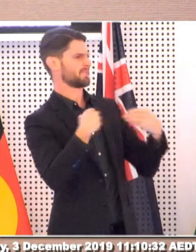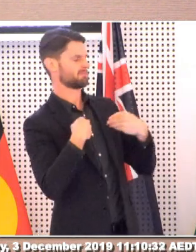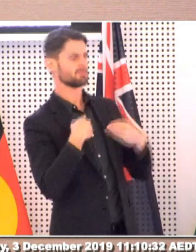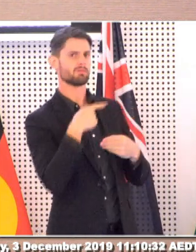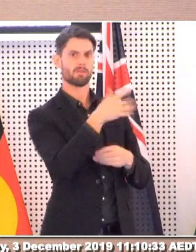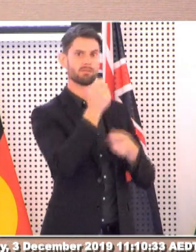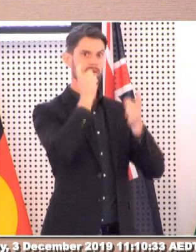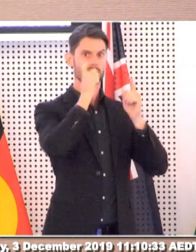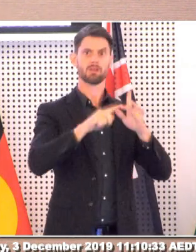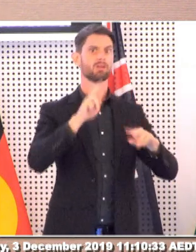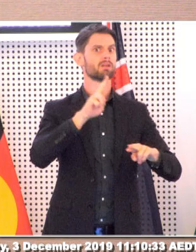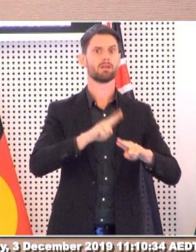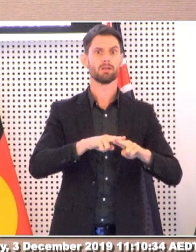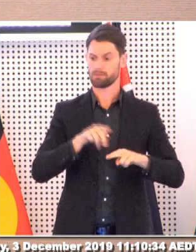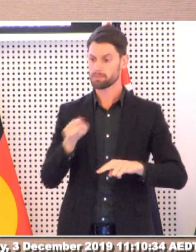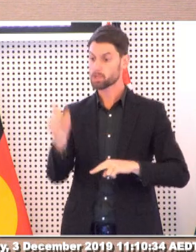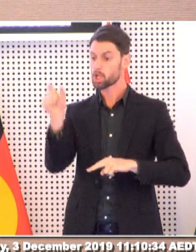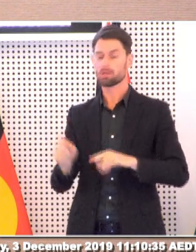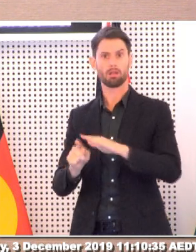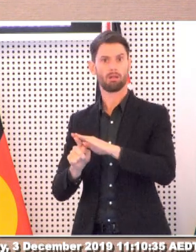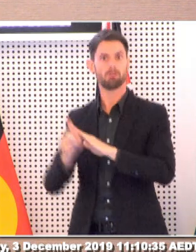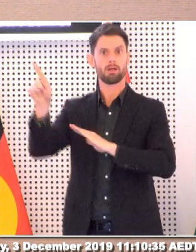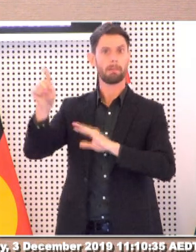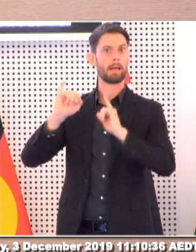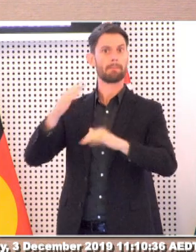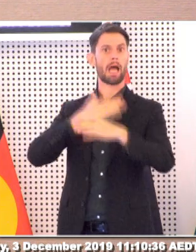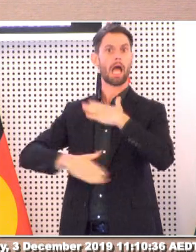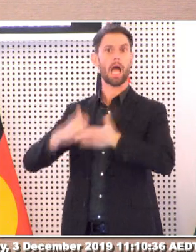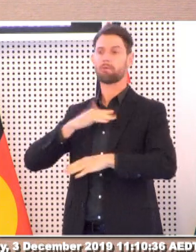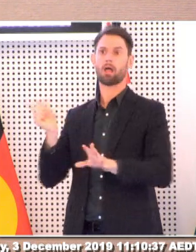happen to us if someone gets out and does something terrible? How will that reflect on us?